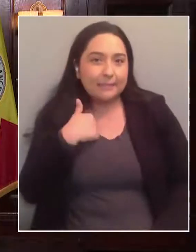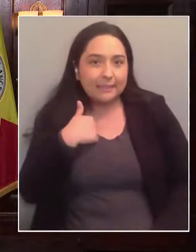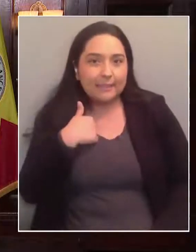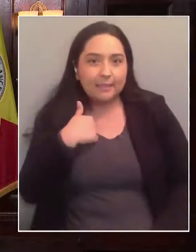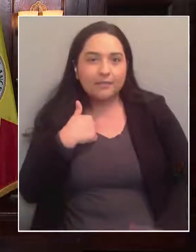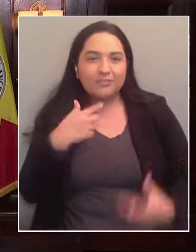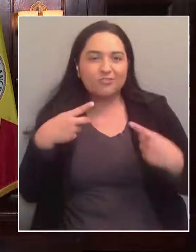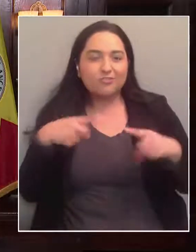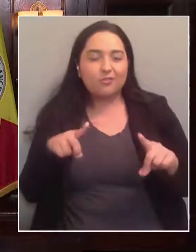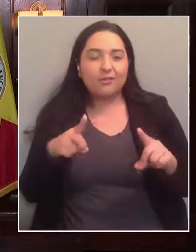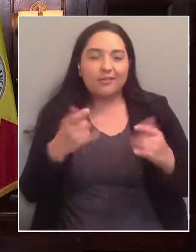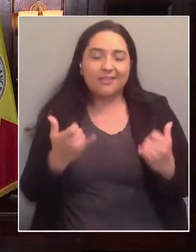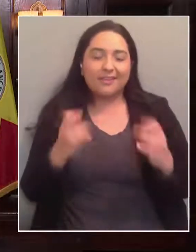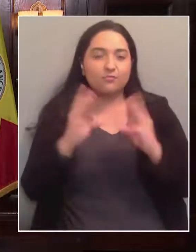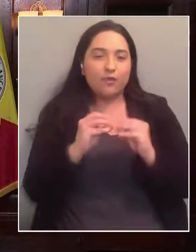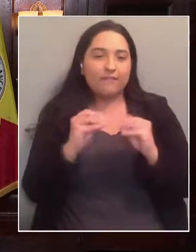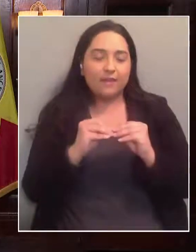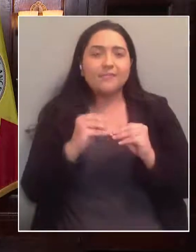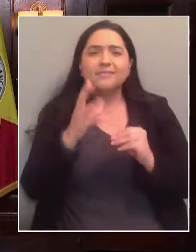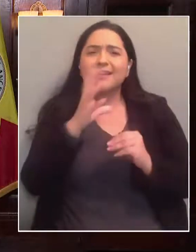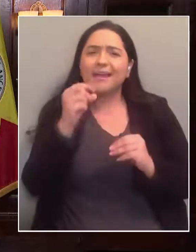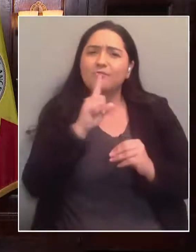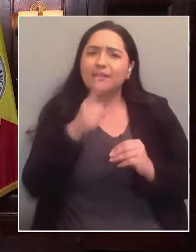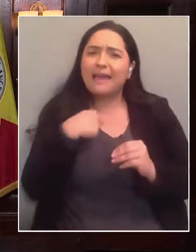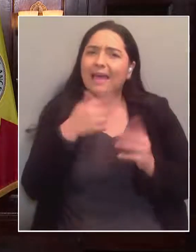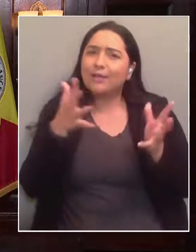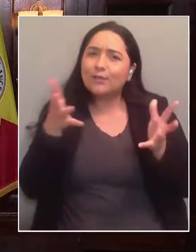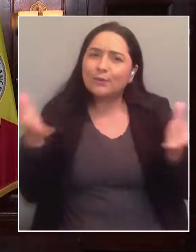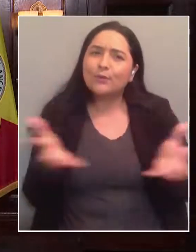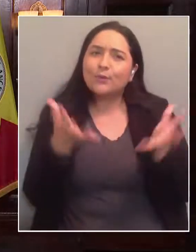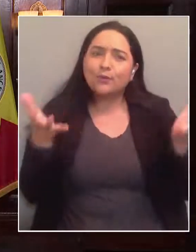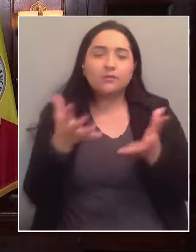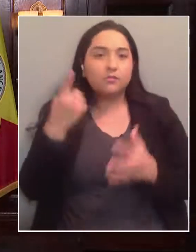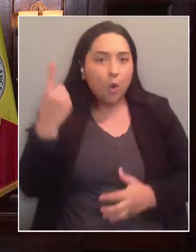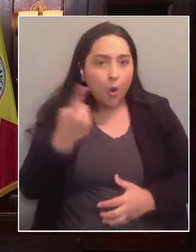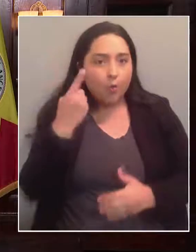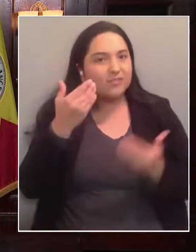BRIEFING BUT I ALWAYS ENCOURAGE PEOPLE TO GET TESTED. AND WE HAVE NOT DIALED THAT